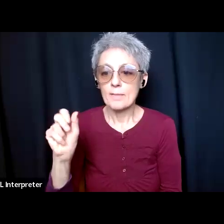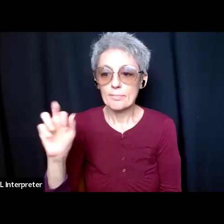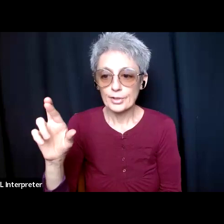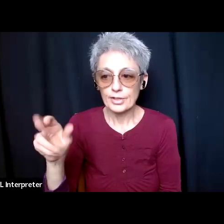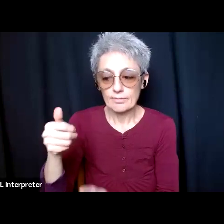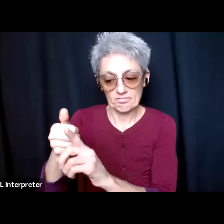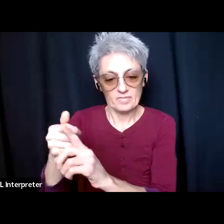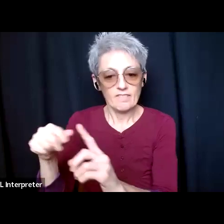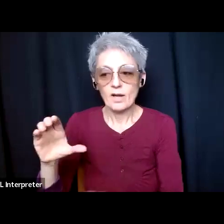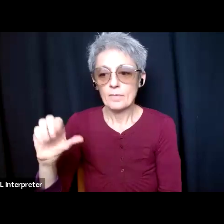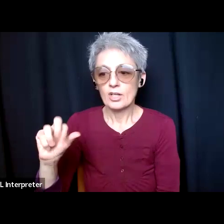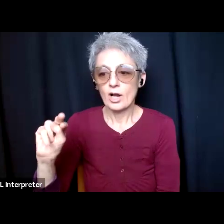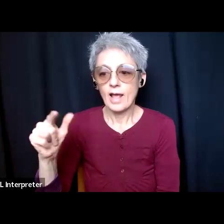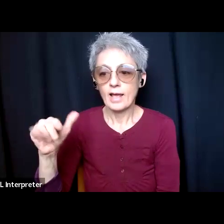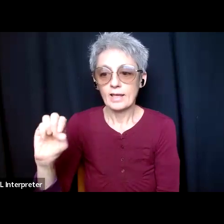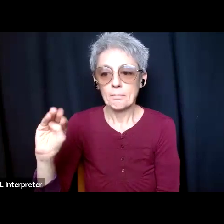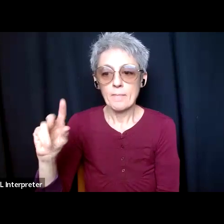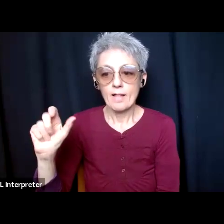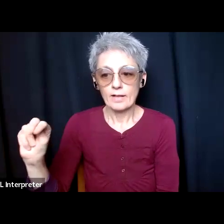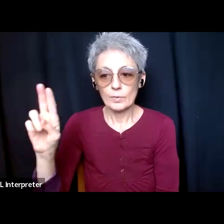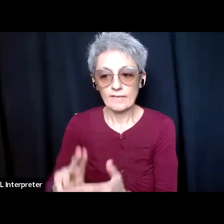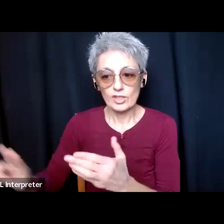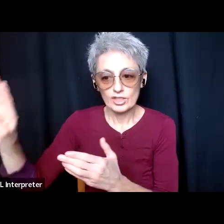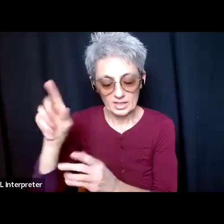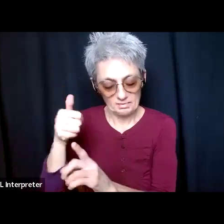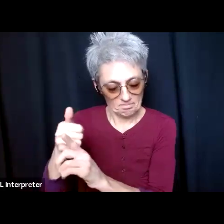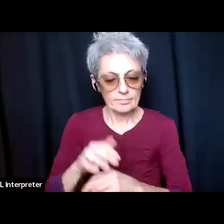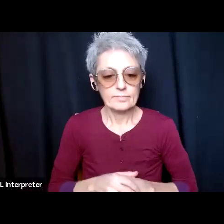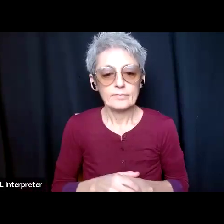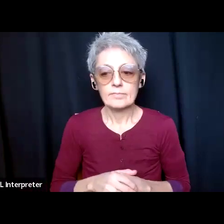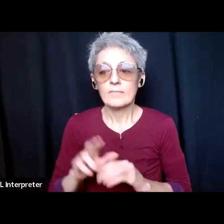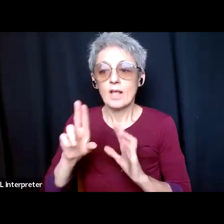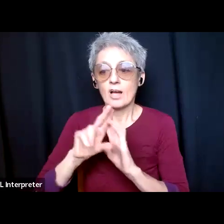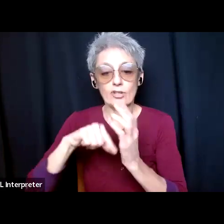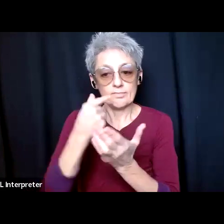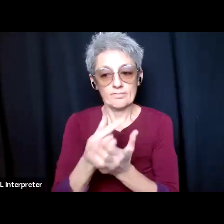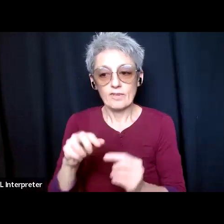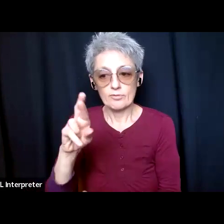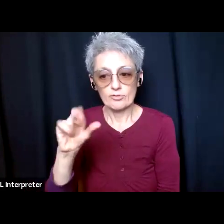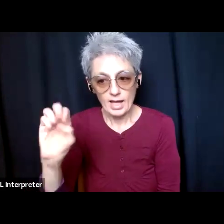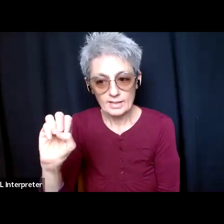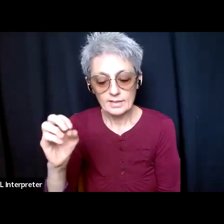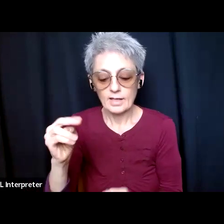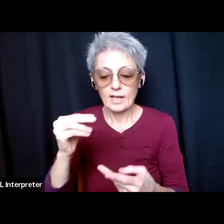and he aims at understanding the interplay of neurocognitive mechanisms involved in target announcement